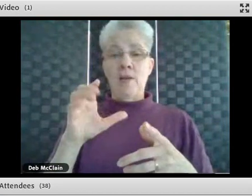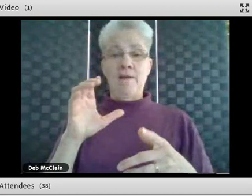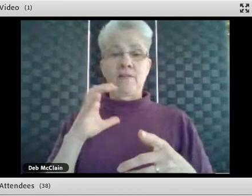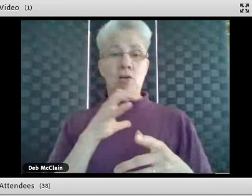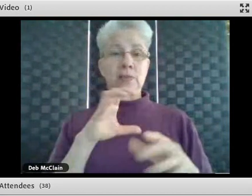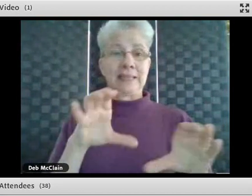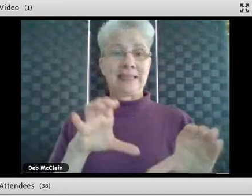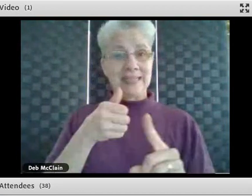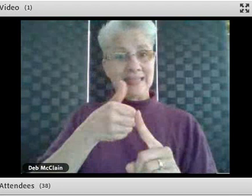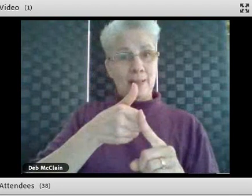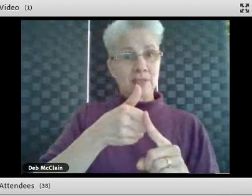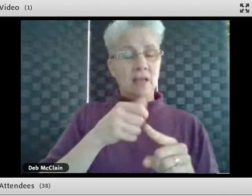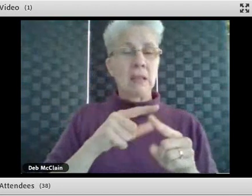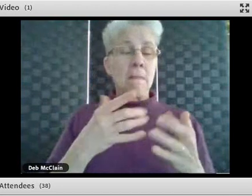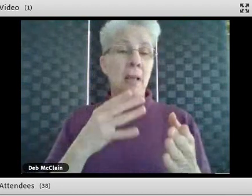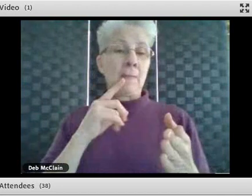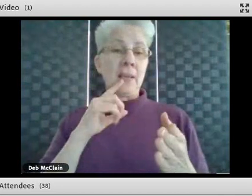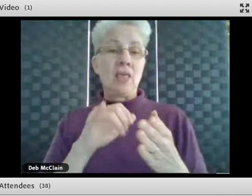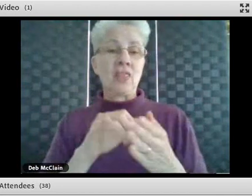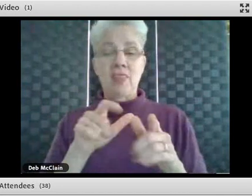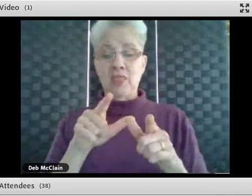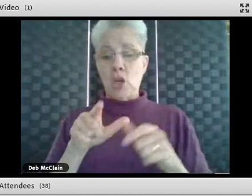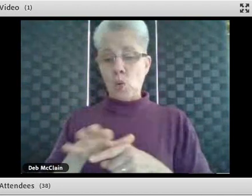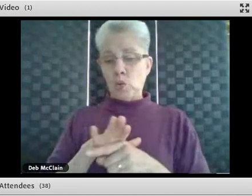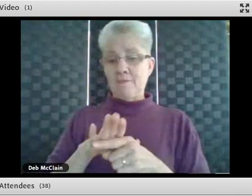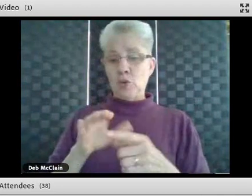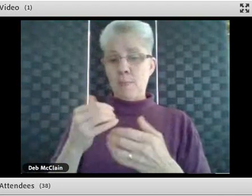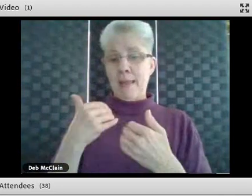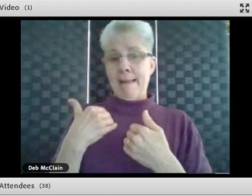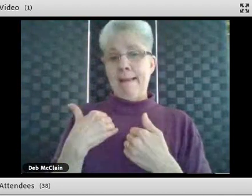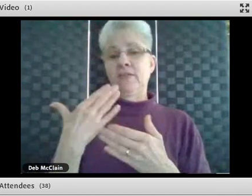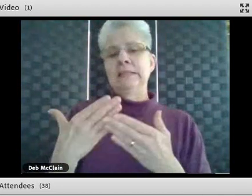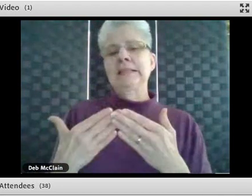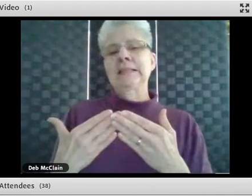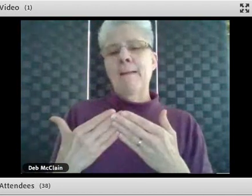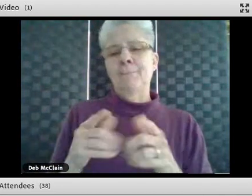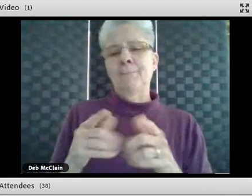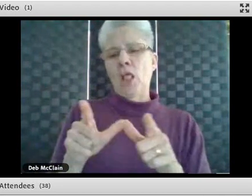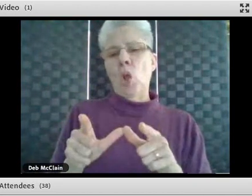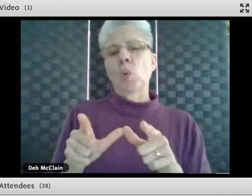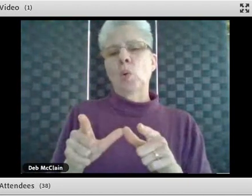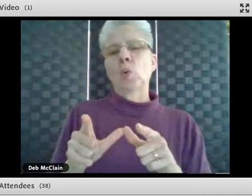But it may be that, at the local level, you may have some local rules, right?